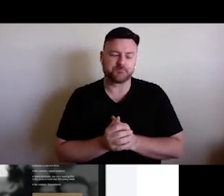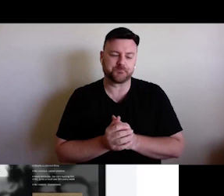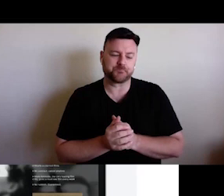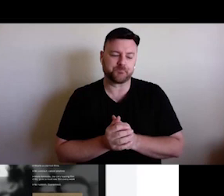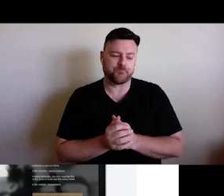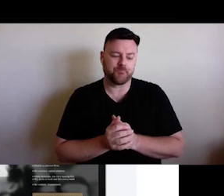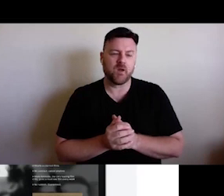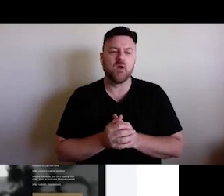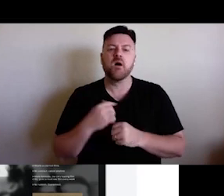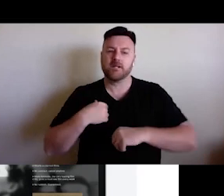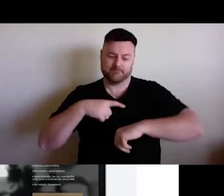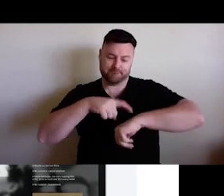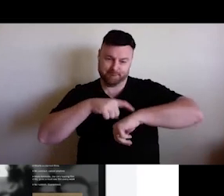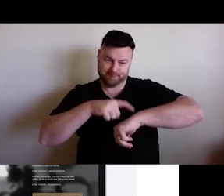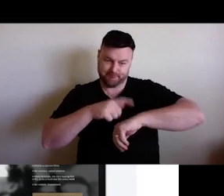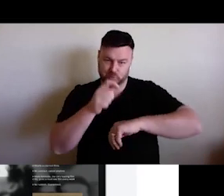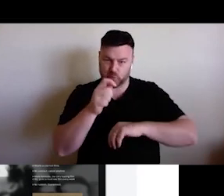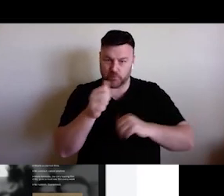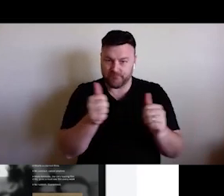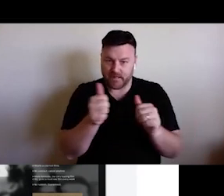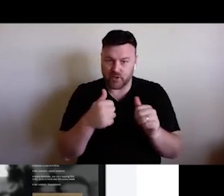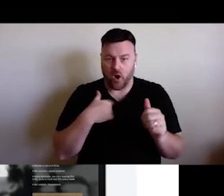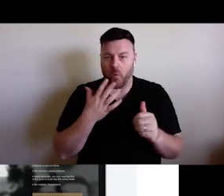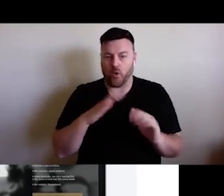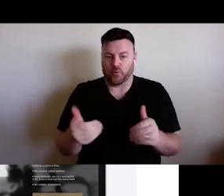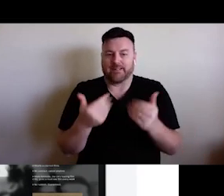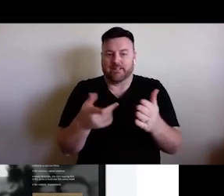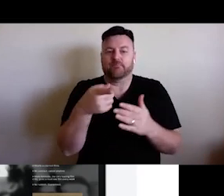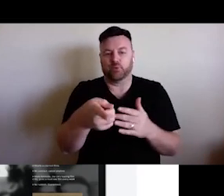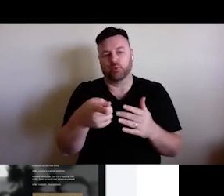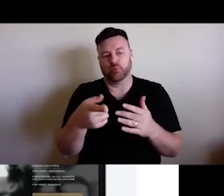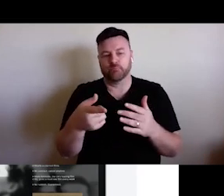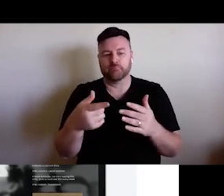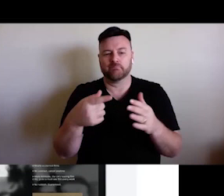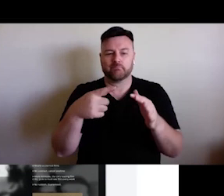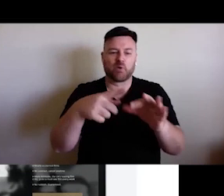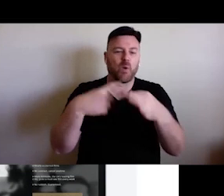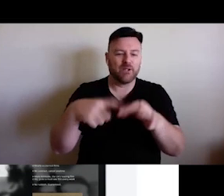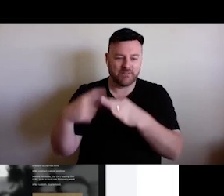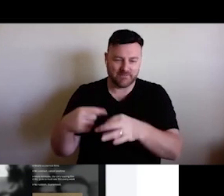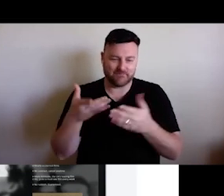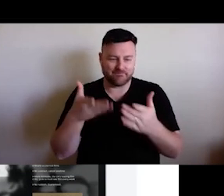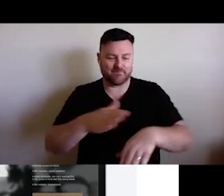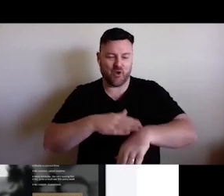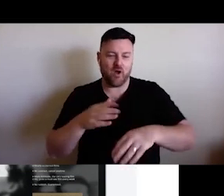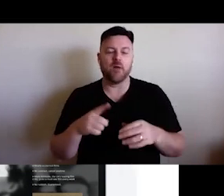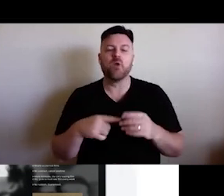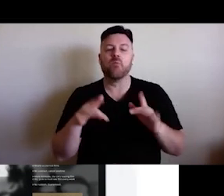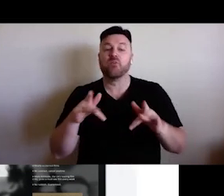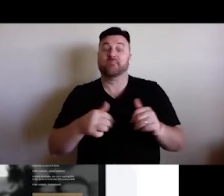a bit of time for questions. I haven't quite made it through all my slides. As I say, I go into this stuff in a lot more detail on the